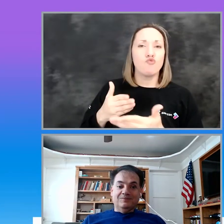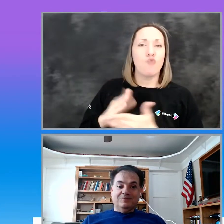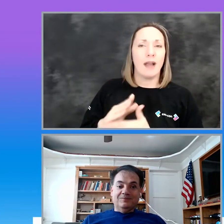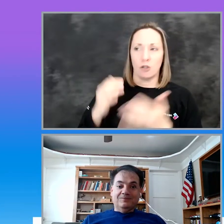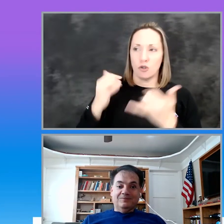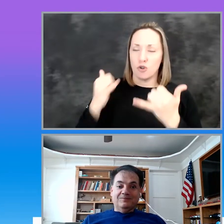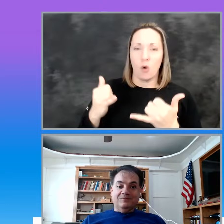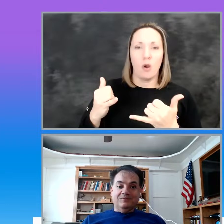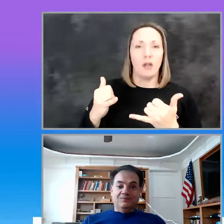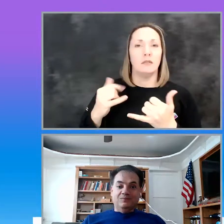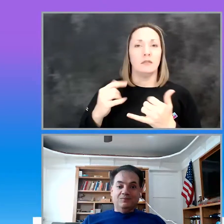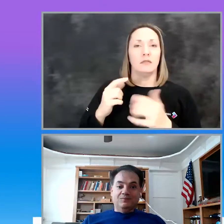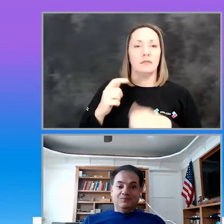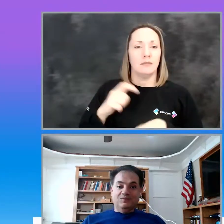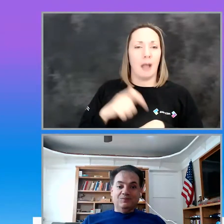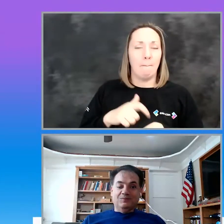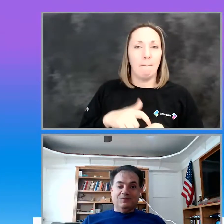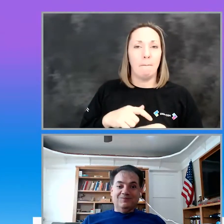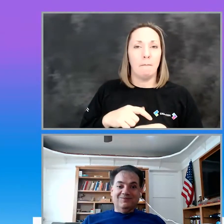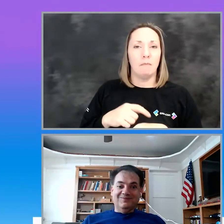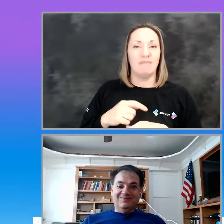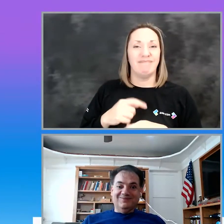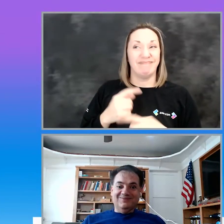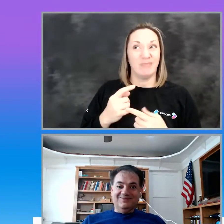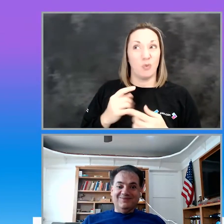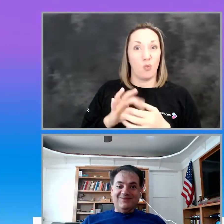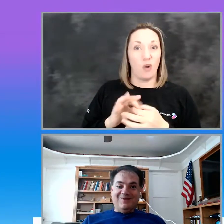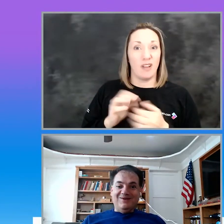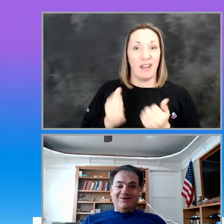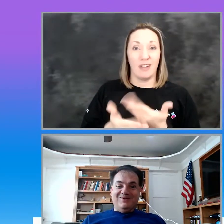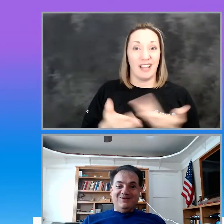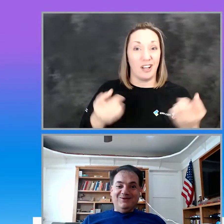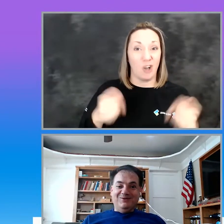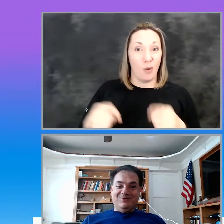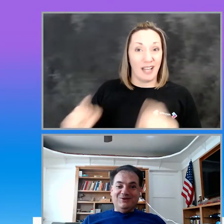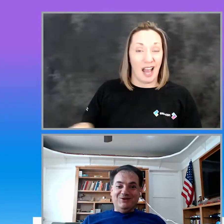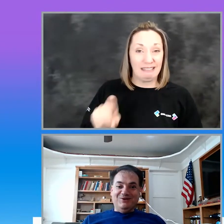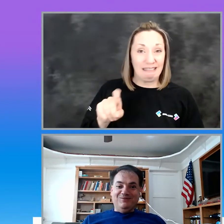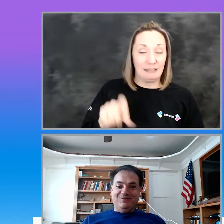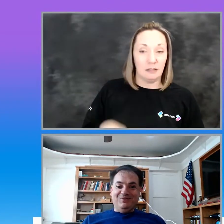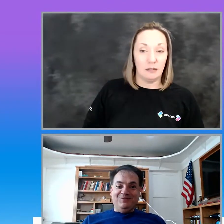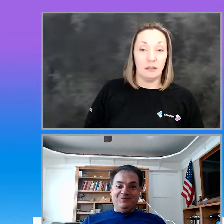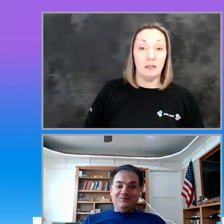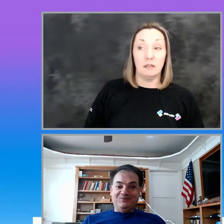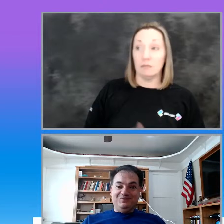considering all of the things going on. Do you want to start,